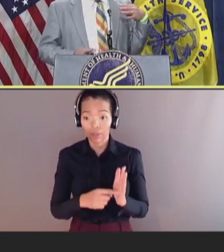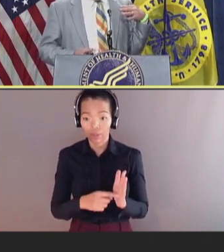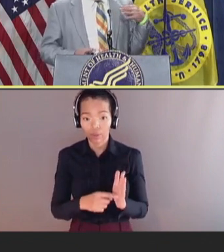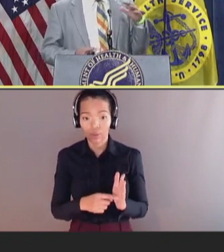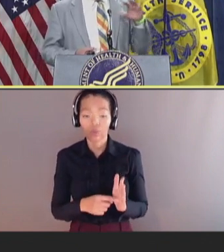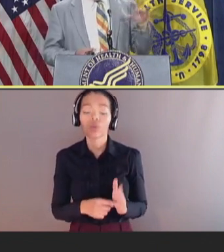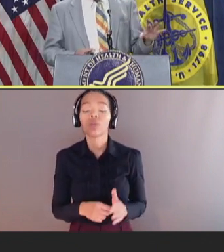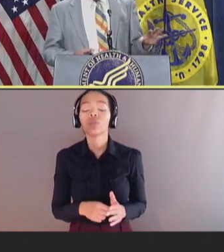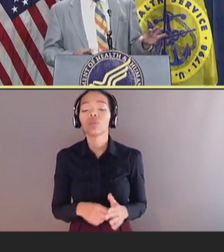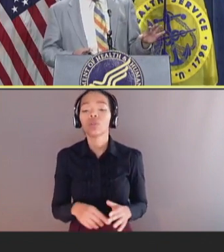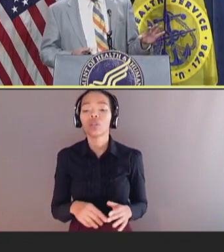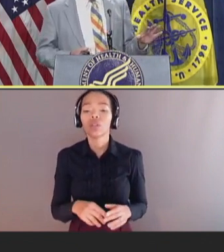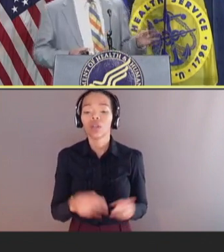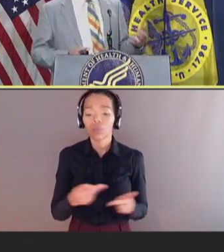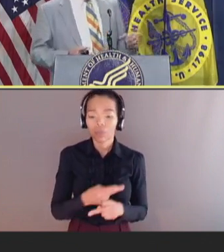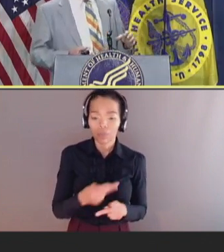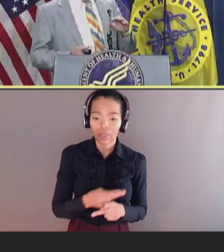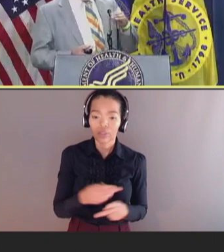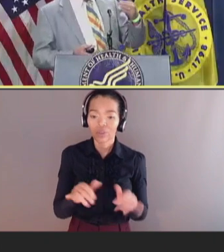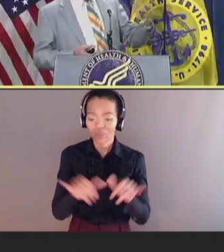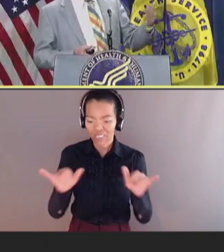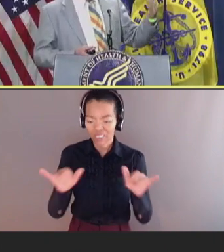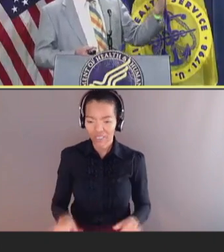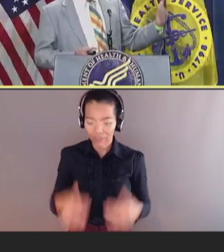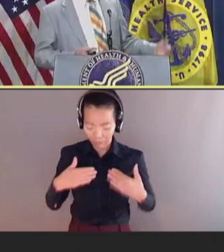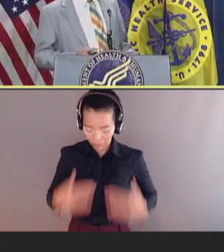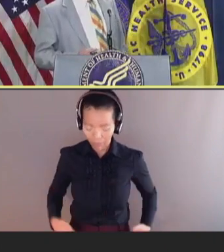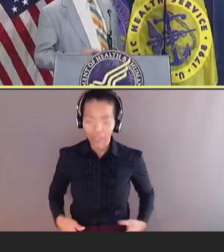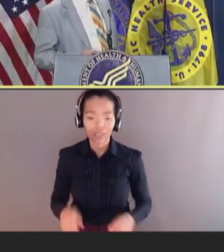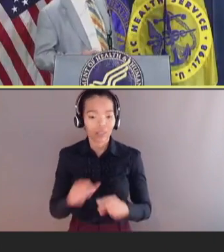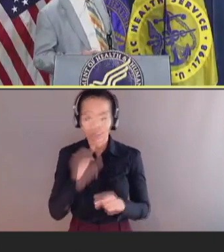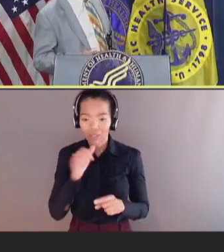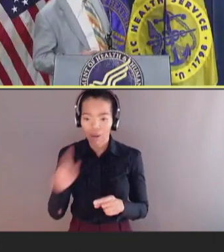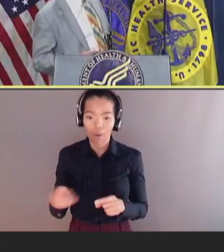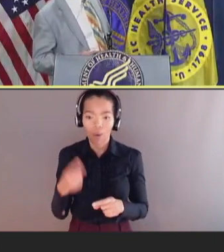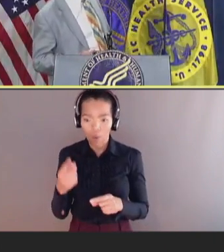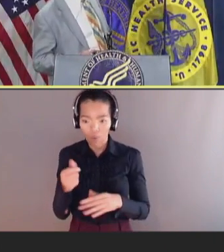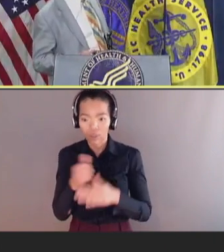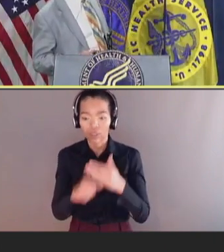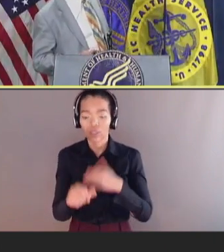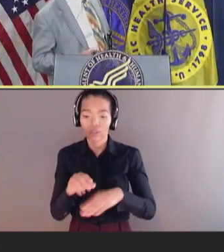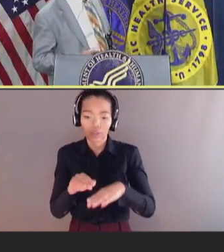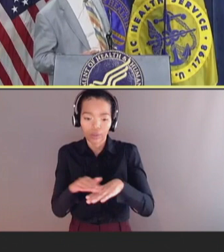not mucosal immunity. And we need to do more with looking at the mucosal protection. But we